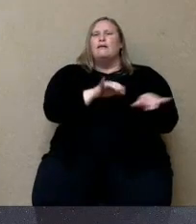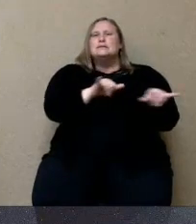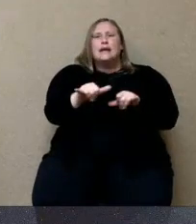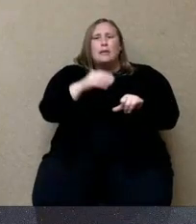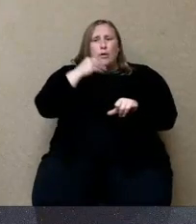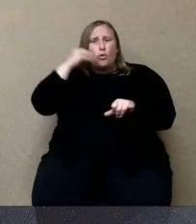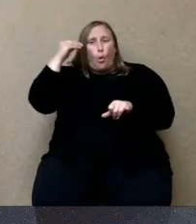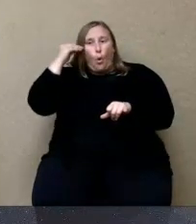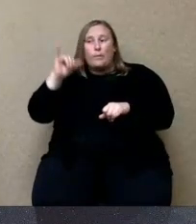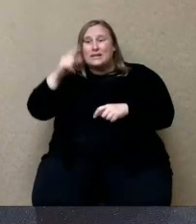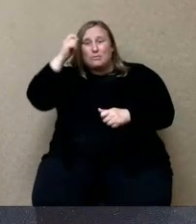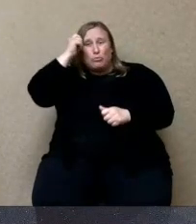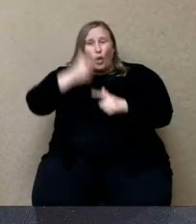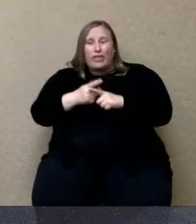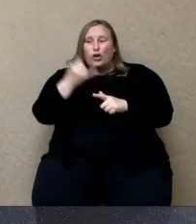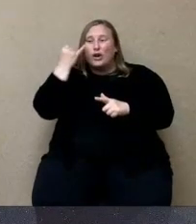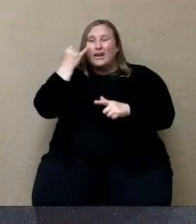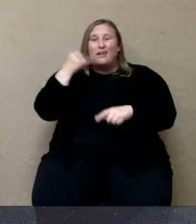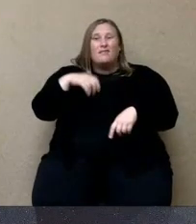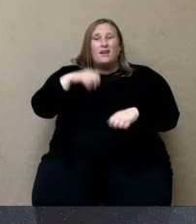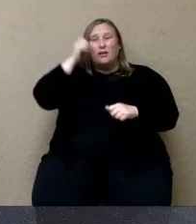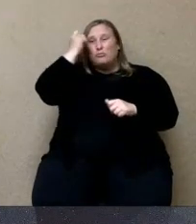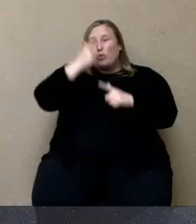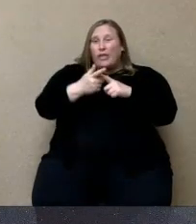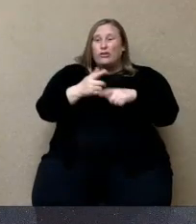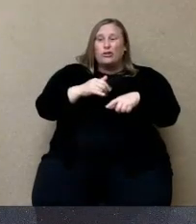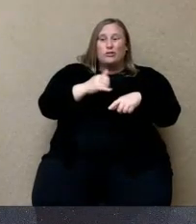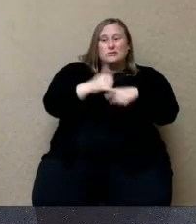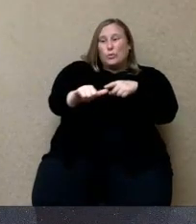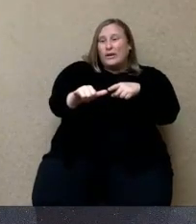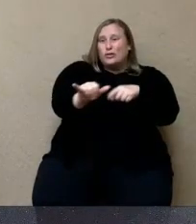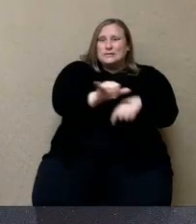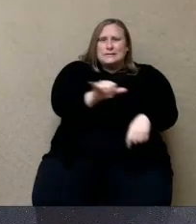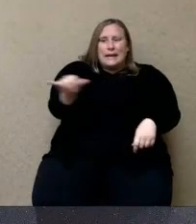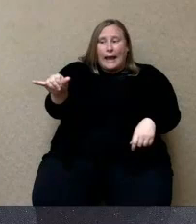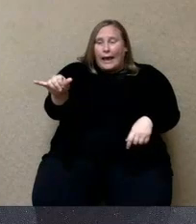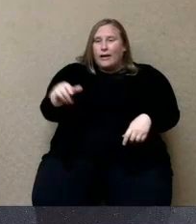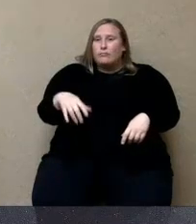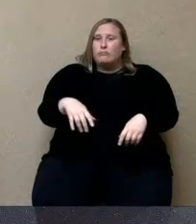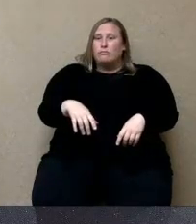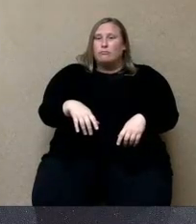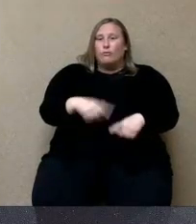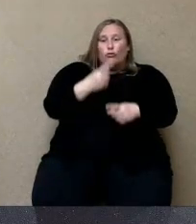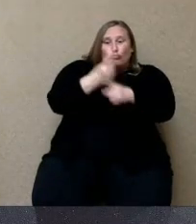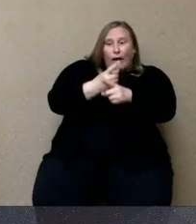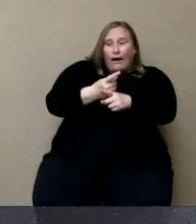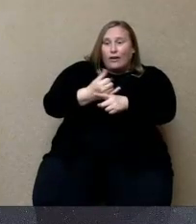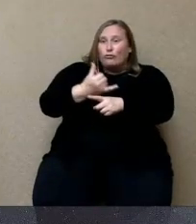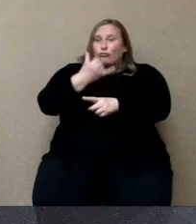like his brother would have had. We've always tried to right or wrong be equal in how we